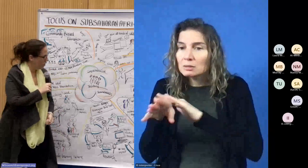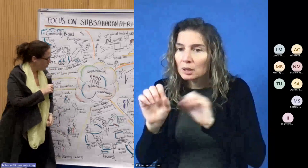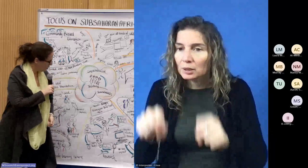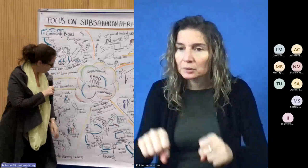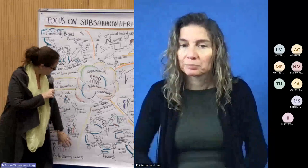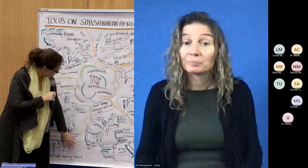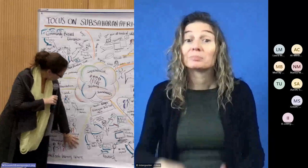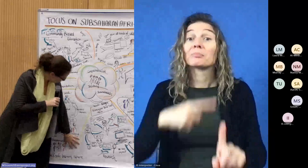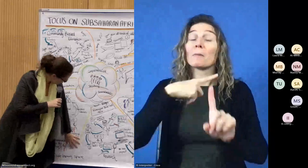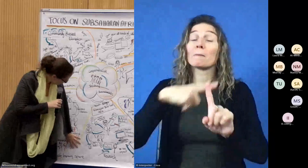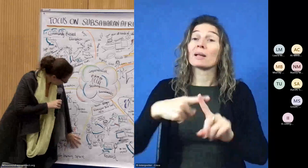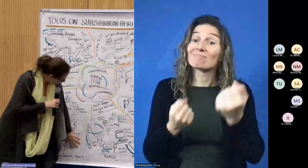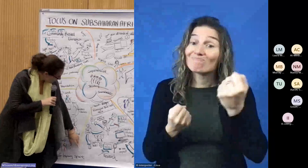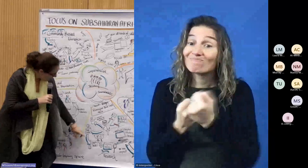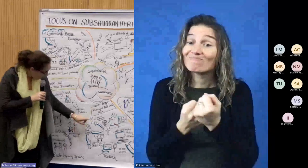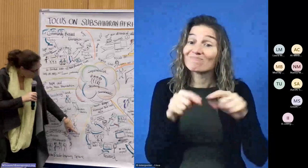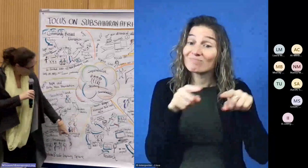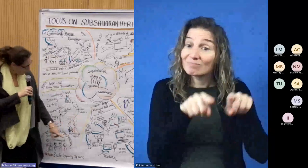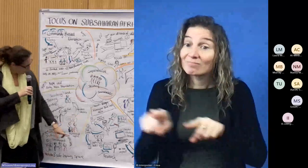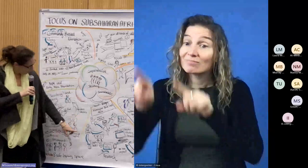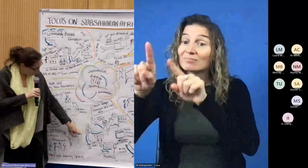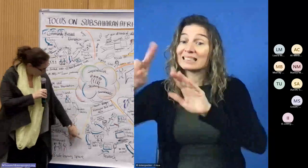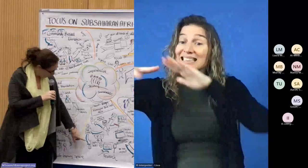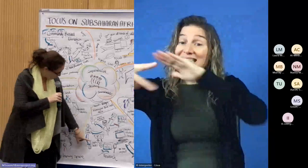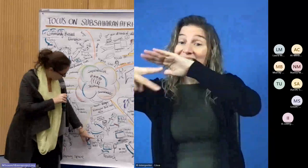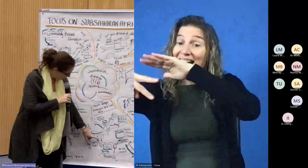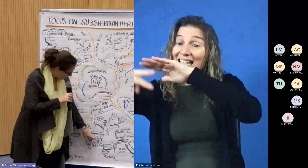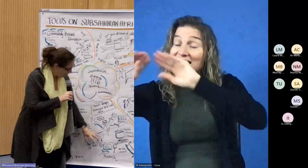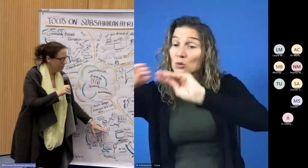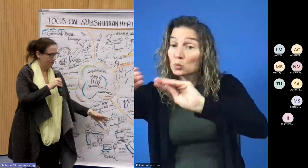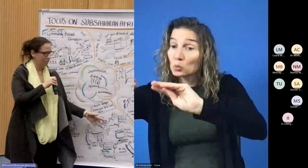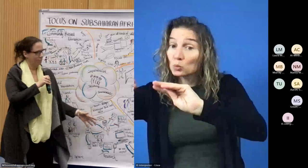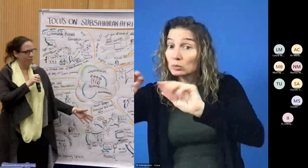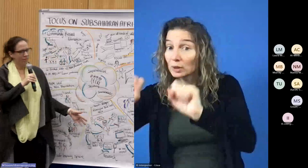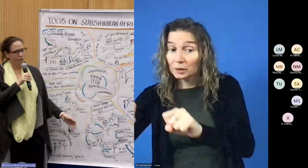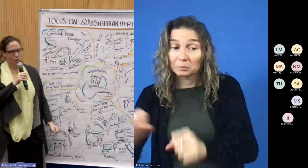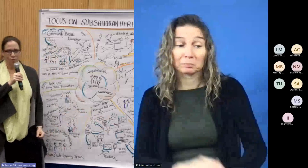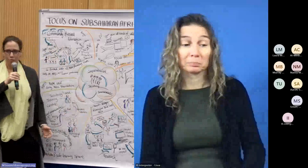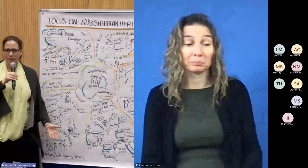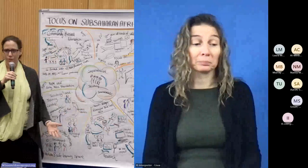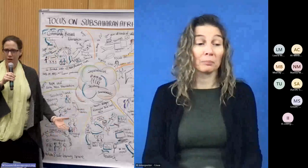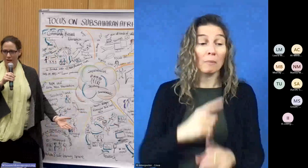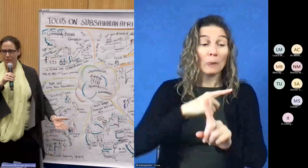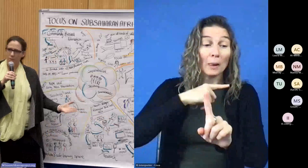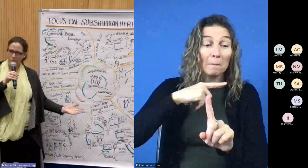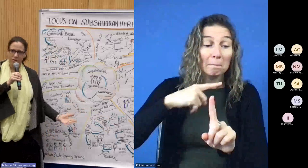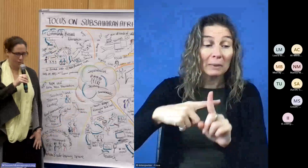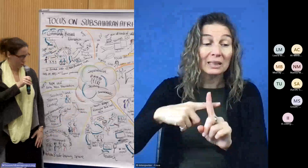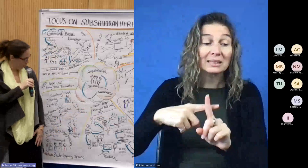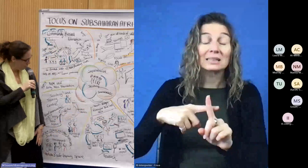education. And also learning job skills, being in a job from 9-to-5 is something you have to learn,